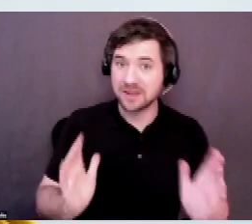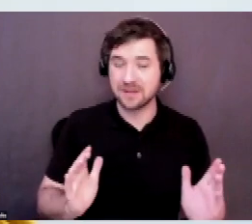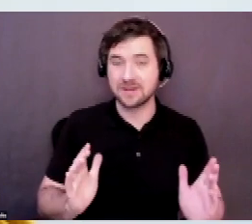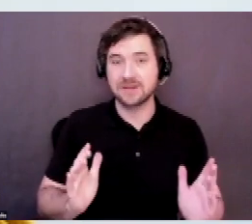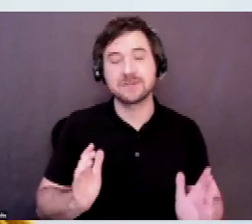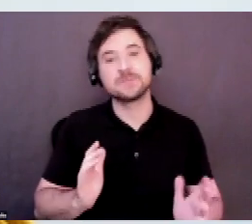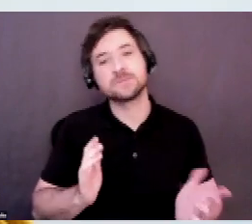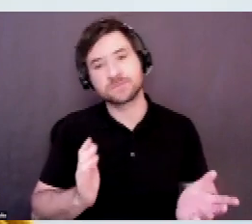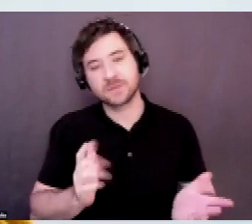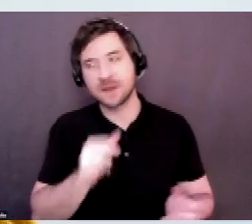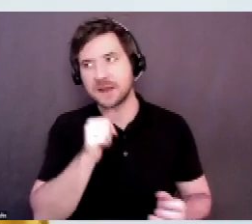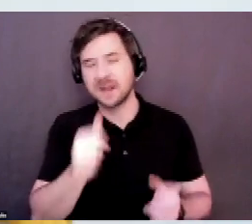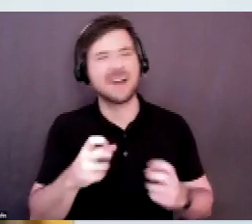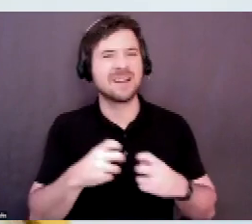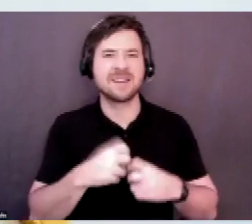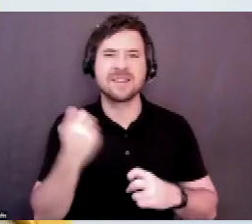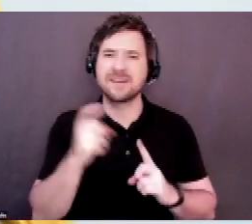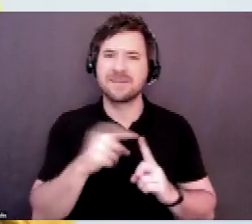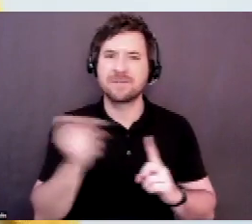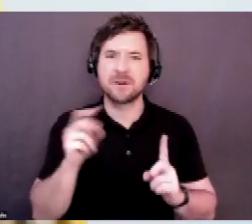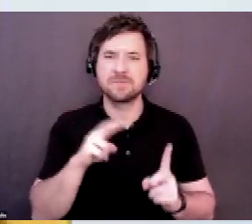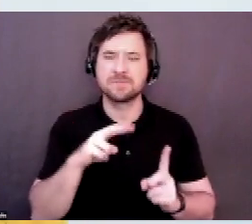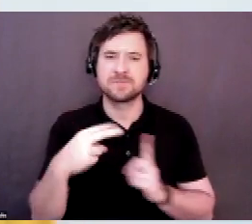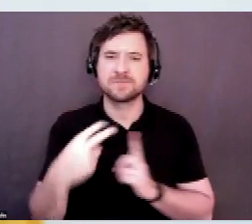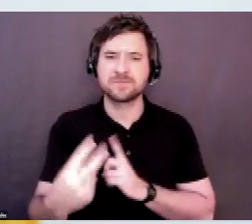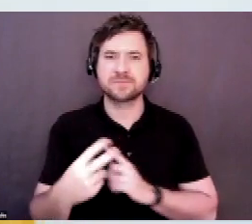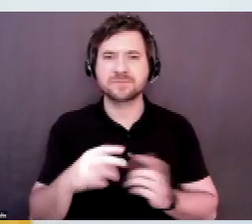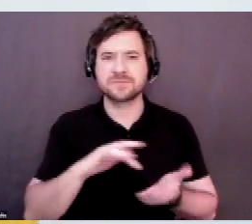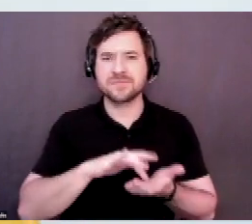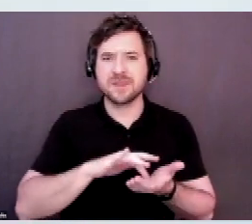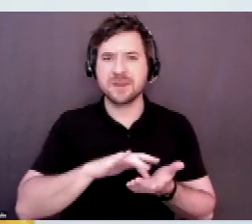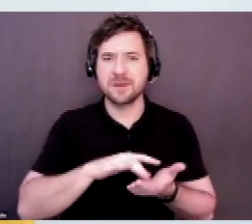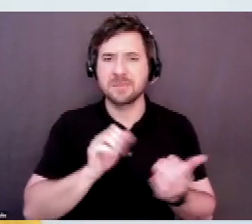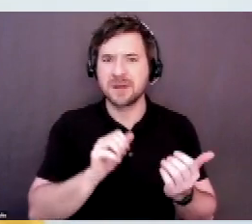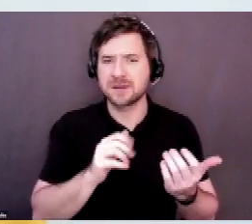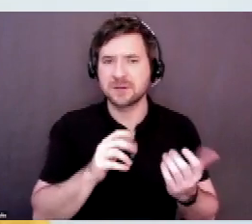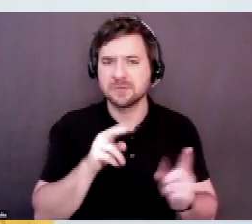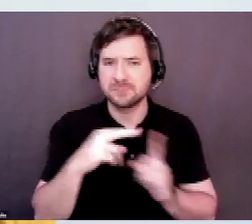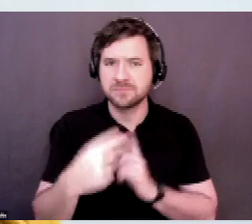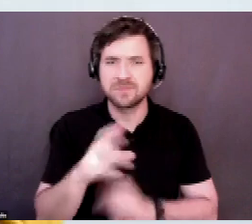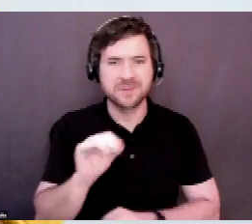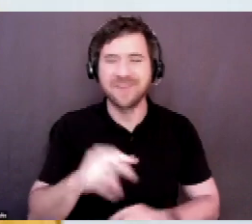from a perspective of medical condition. It was physically difficult because I'm carrying all this weight, you know.